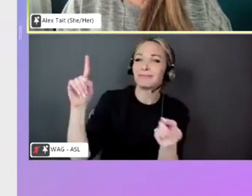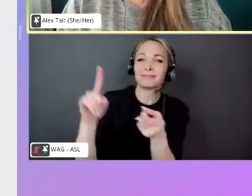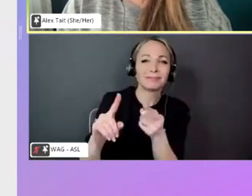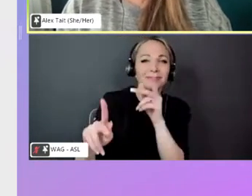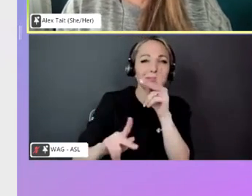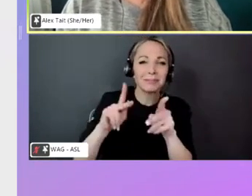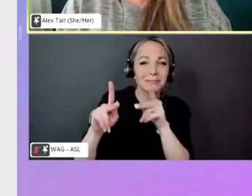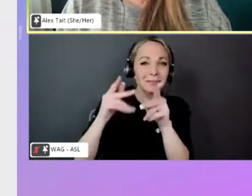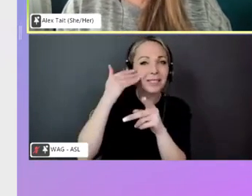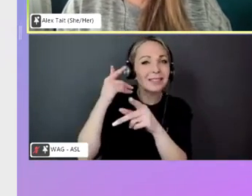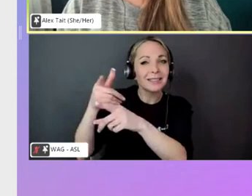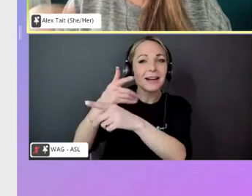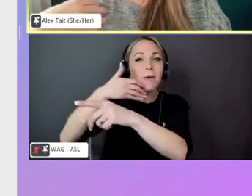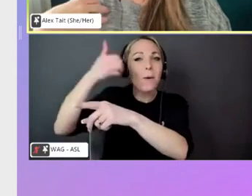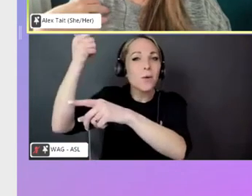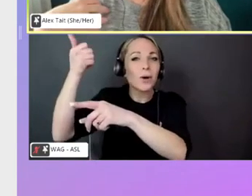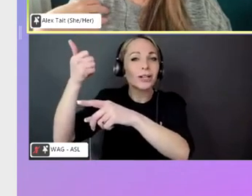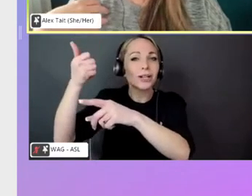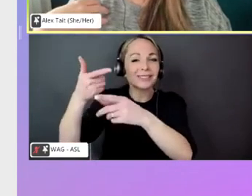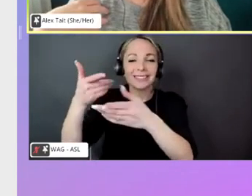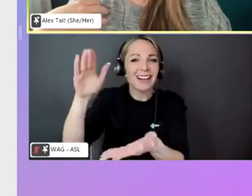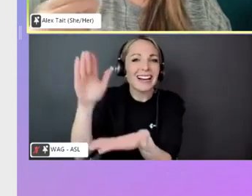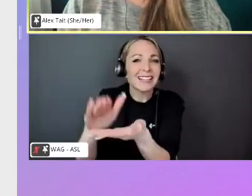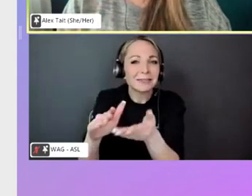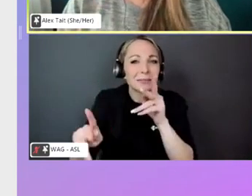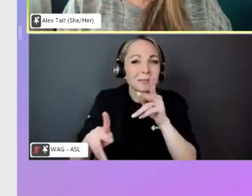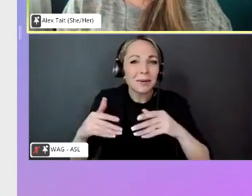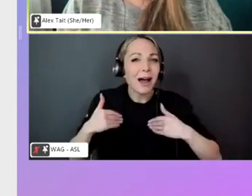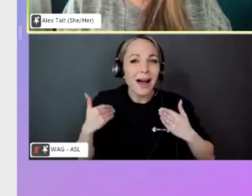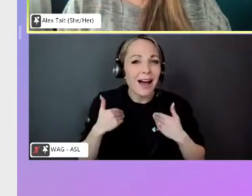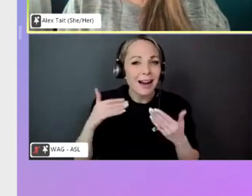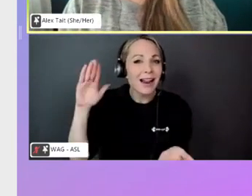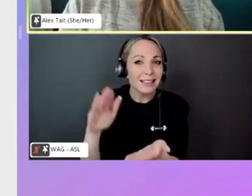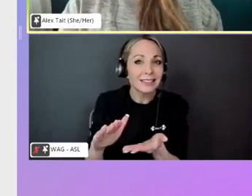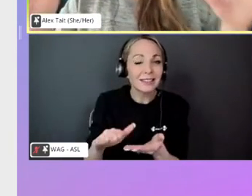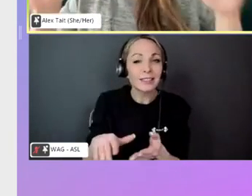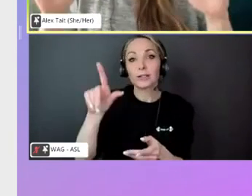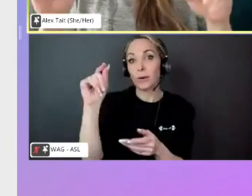potential source of support and old age.